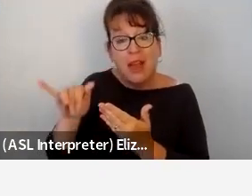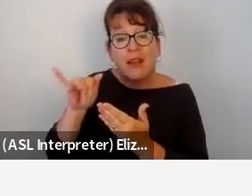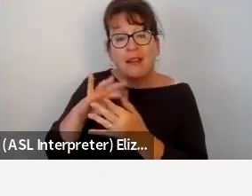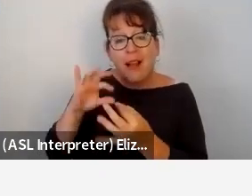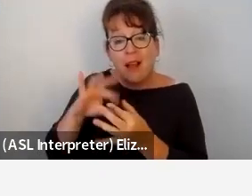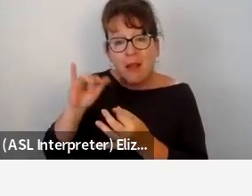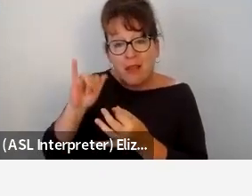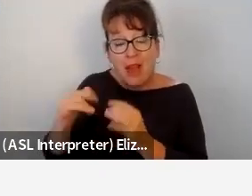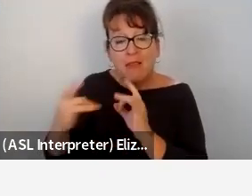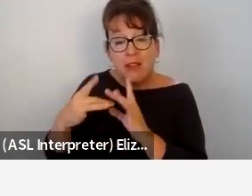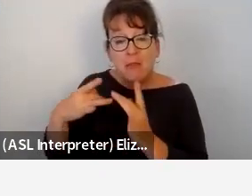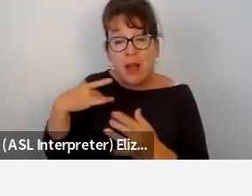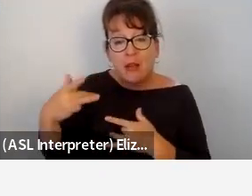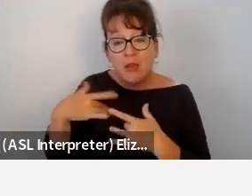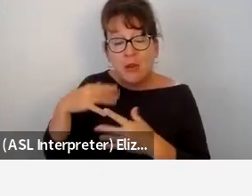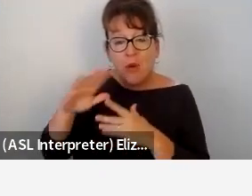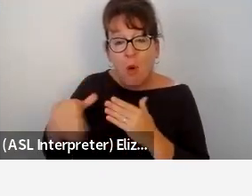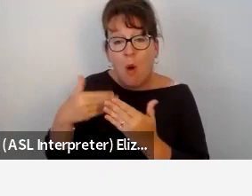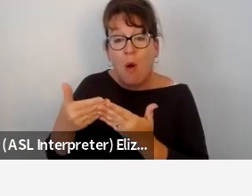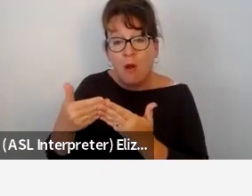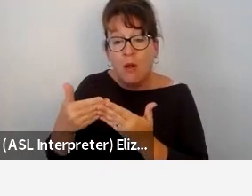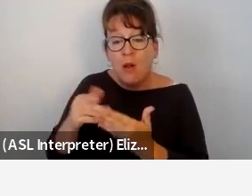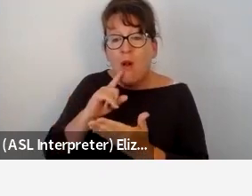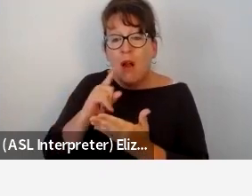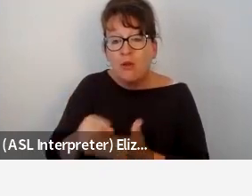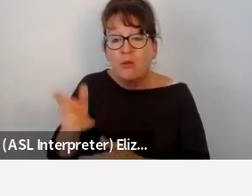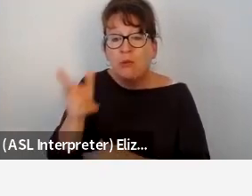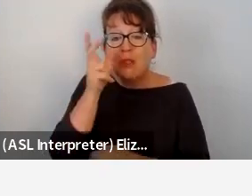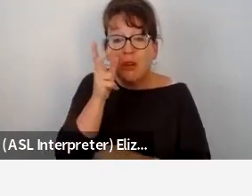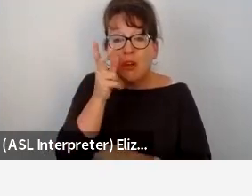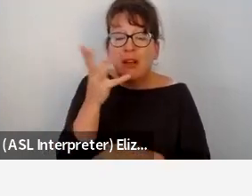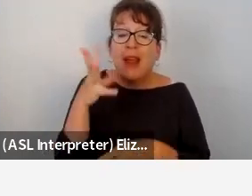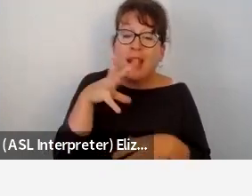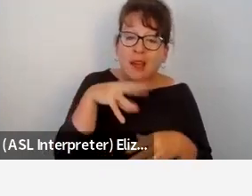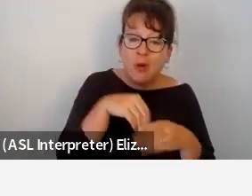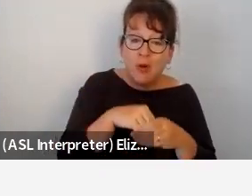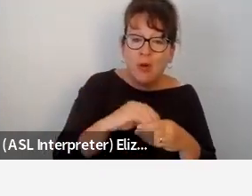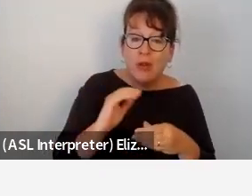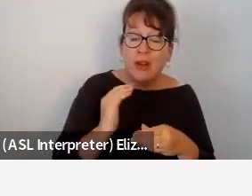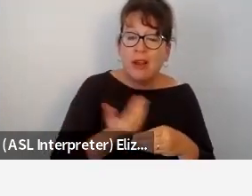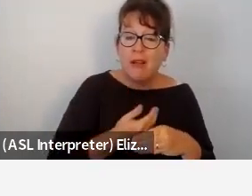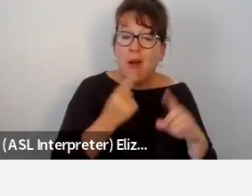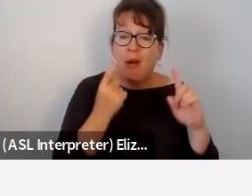we're anticipating a general funding floor of $10 million with, again, some flexibility for our